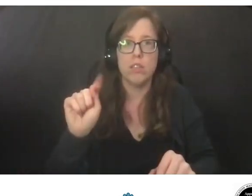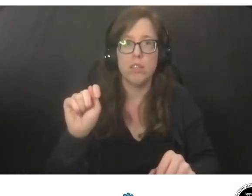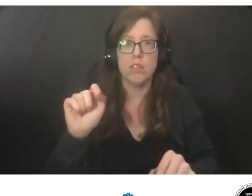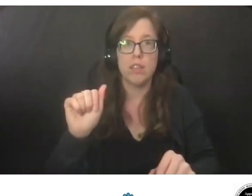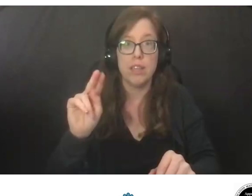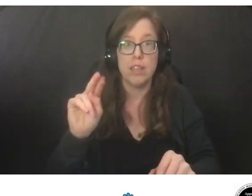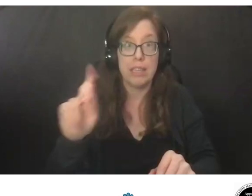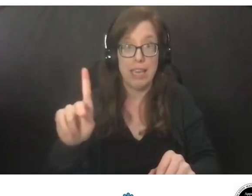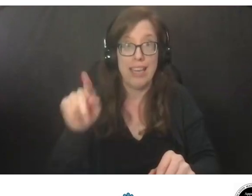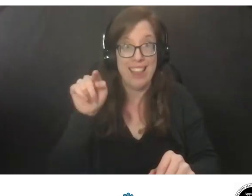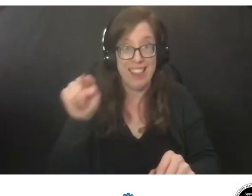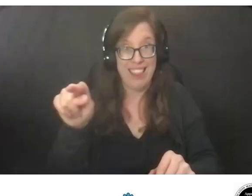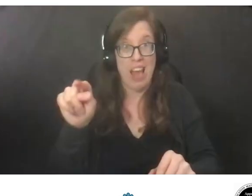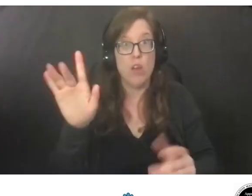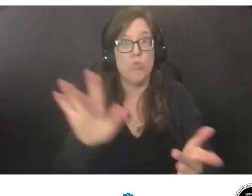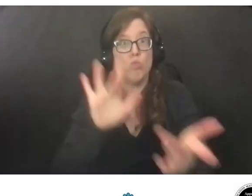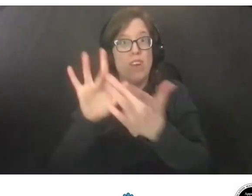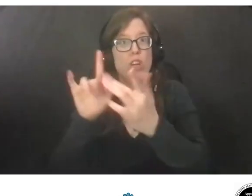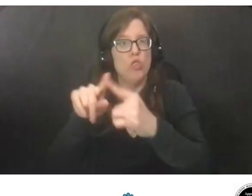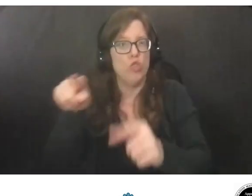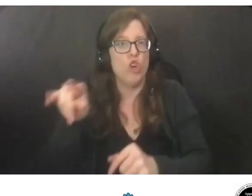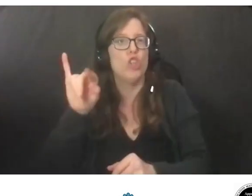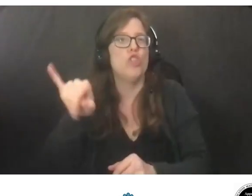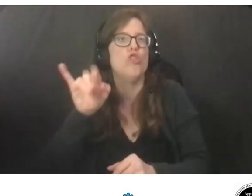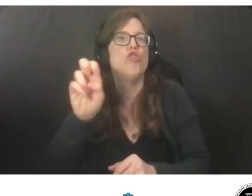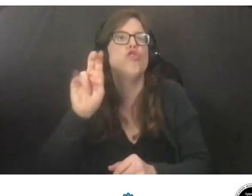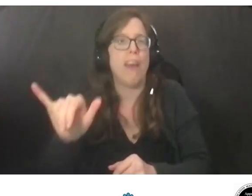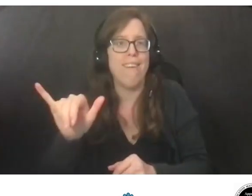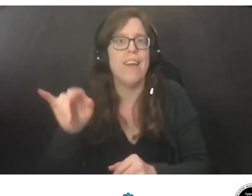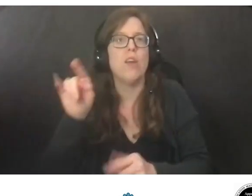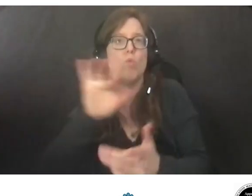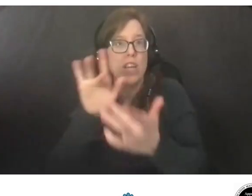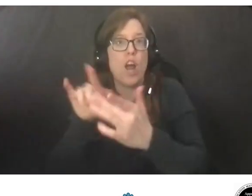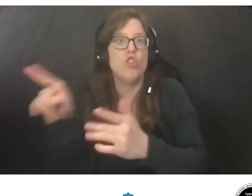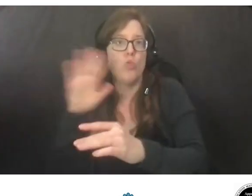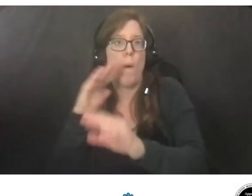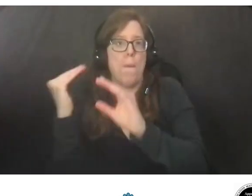so feel free to reach out to Jenny. And she can send those to you.